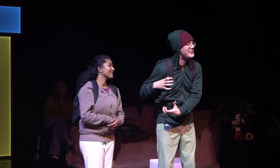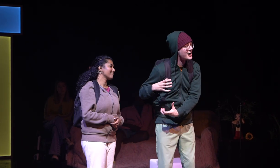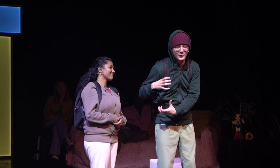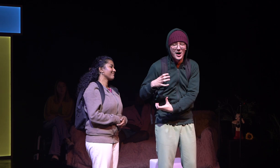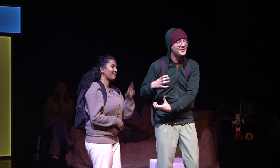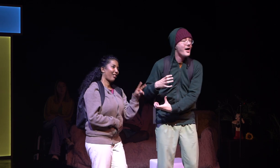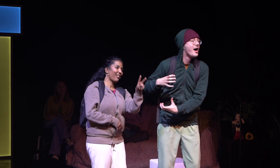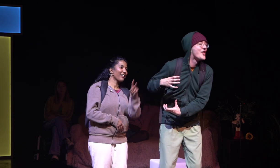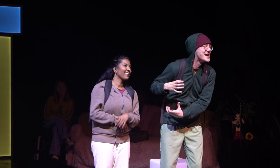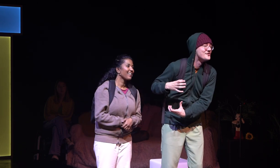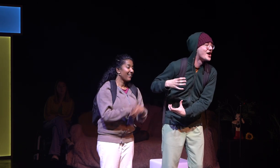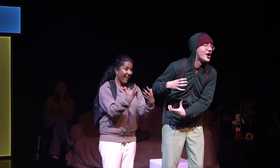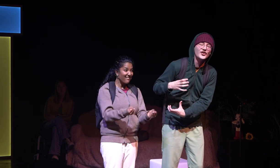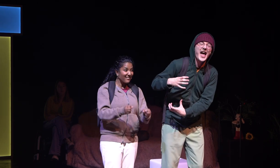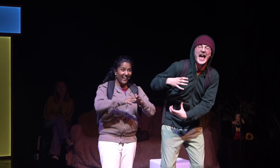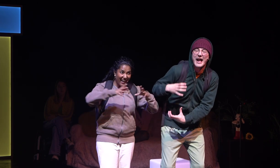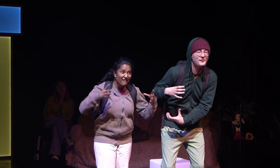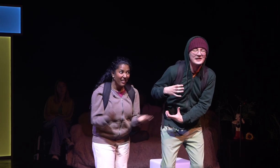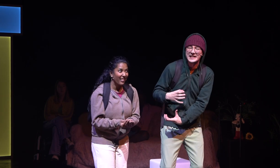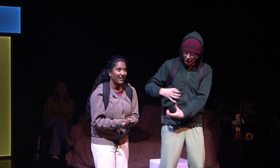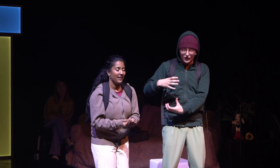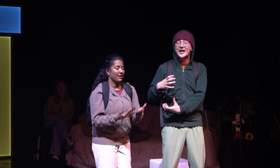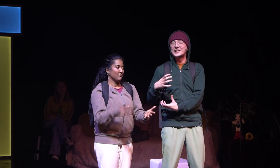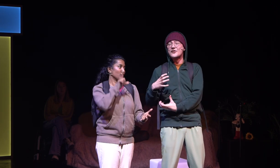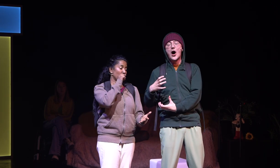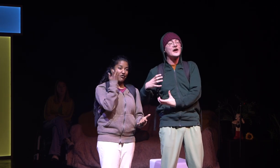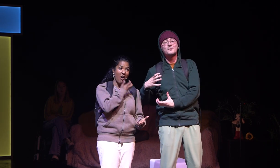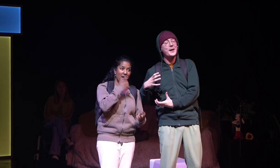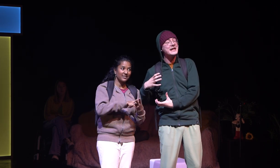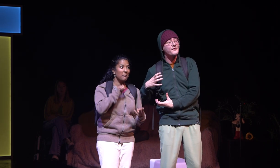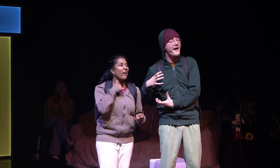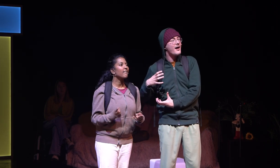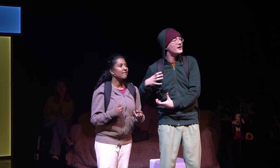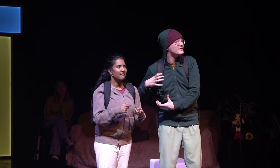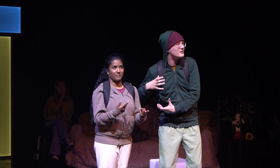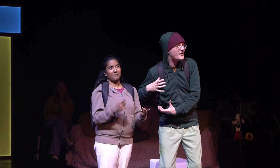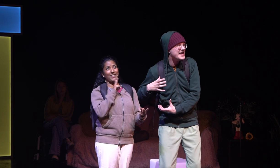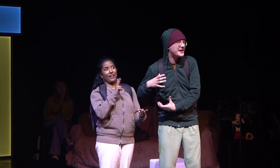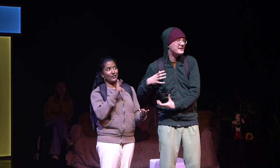what's what and they have got everything. They've got chicken and rice, beef, vegan,